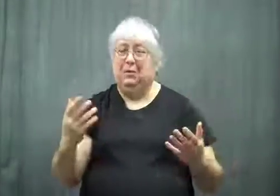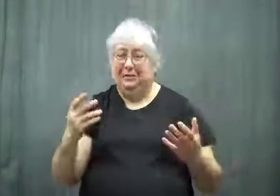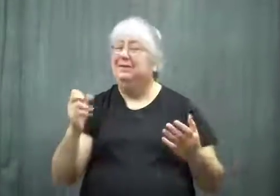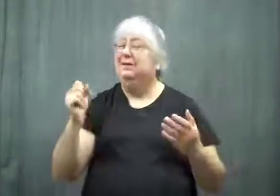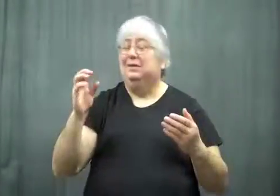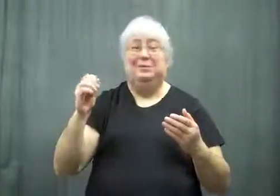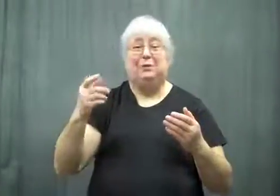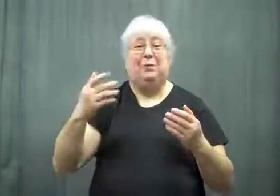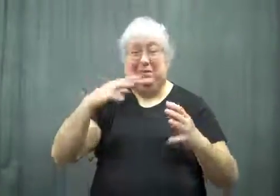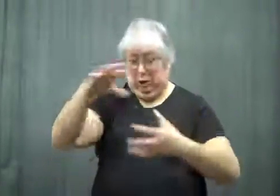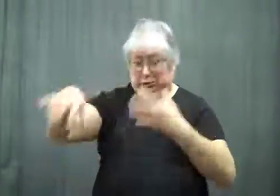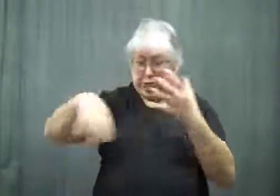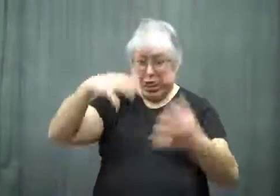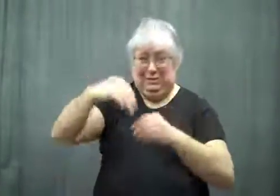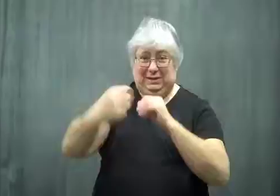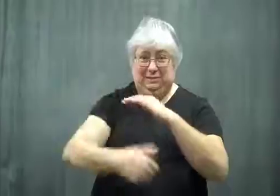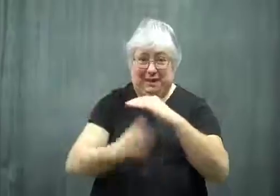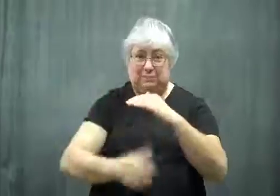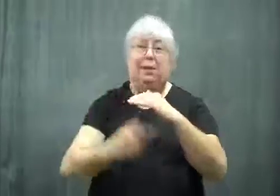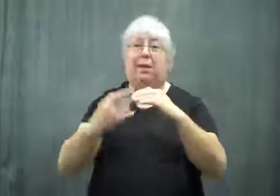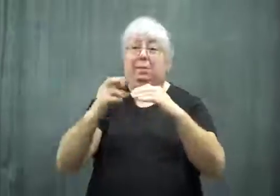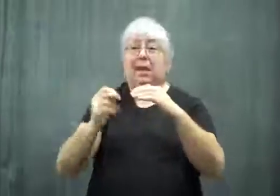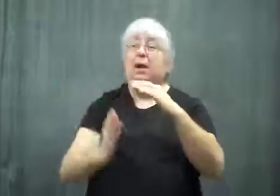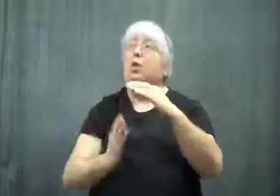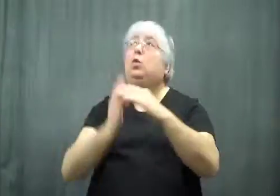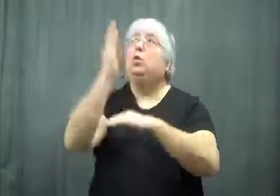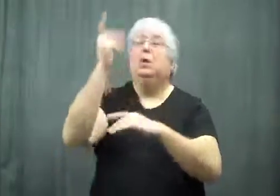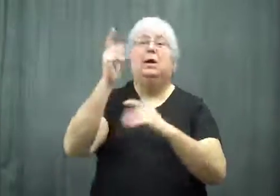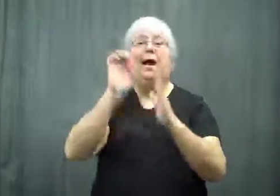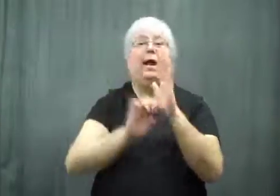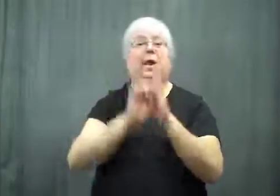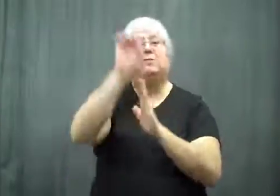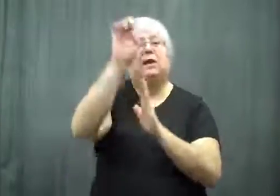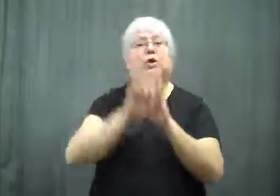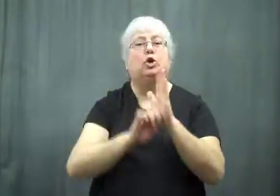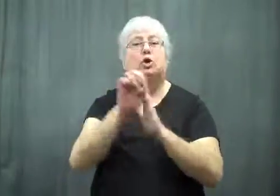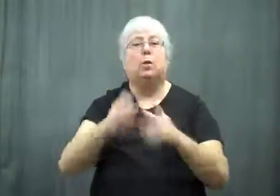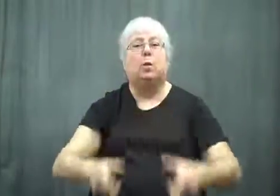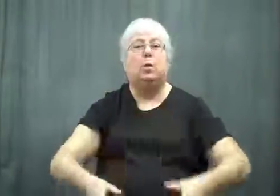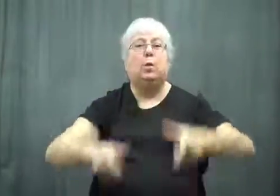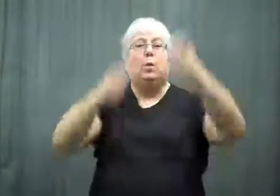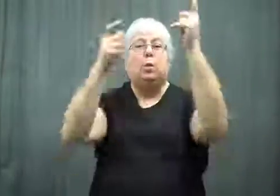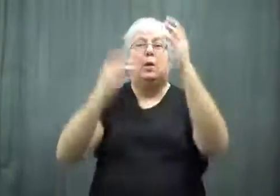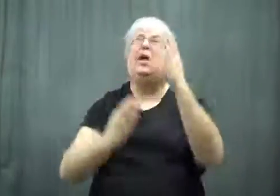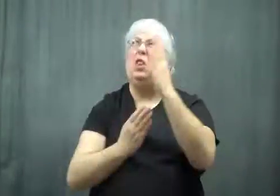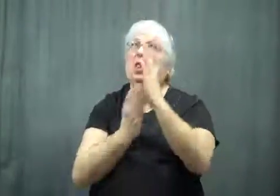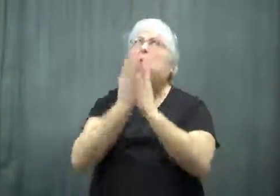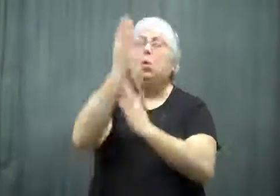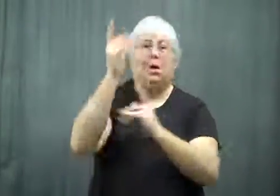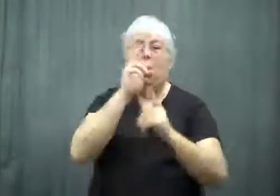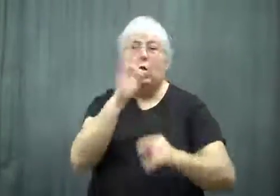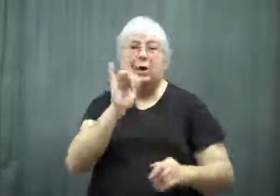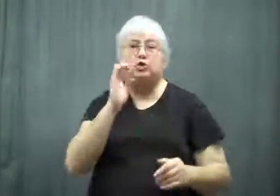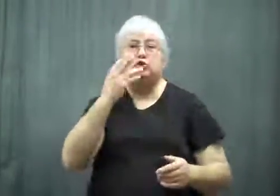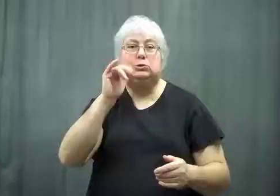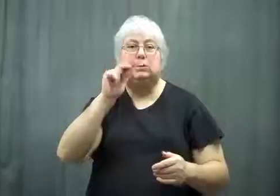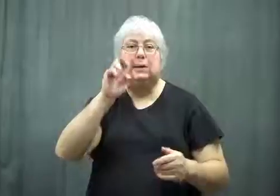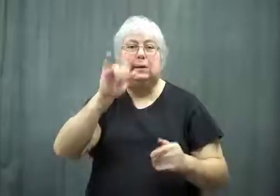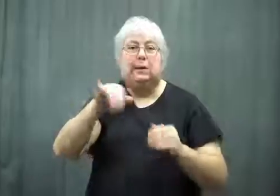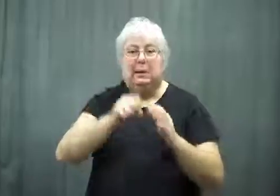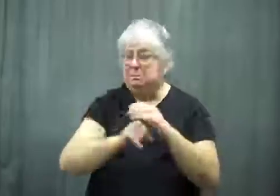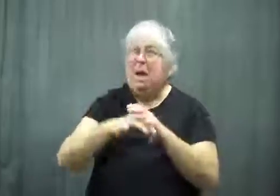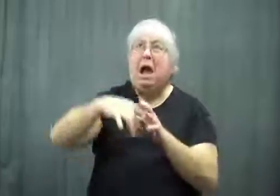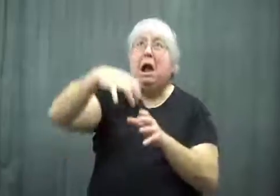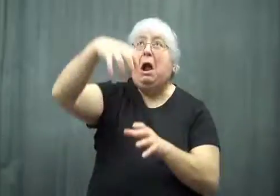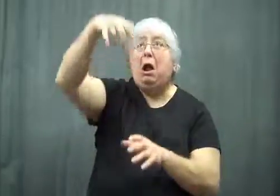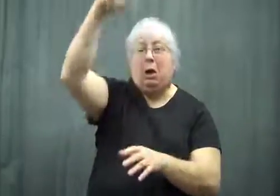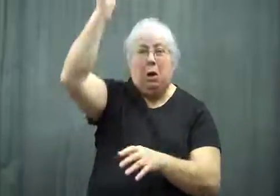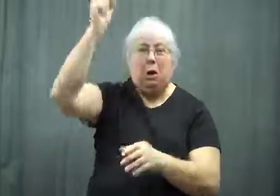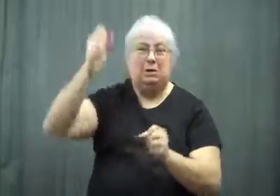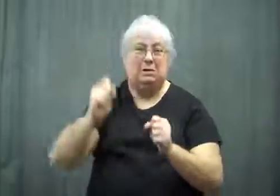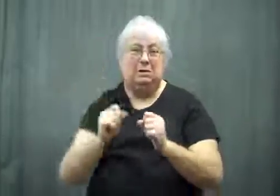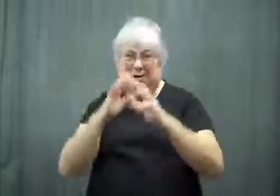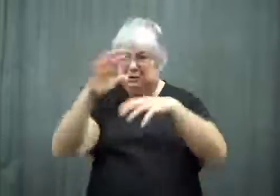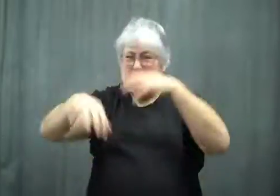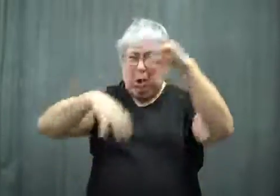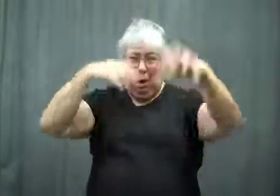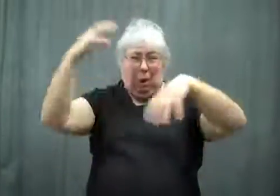The elevator shaft served as a chimney for all this smoke, and it spread throughout the building.